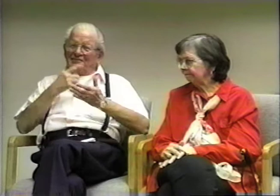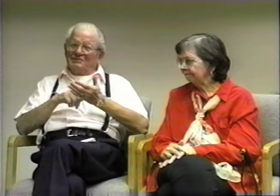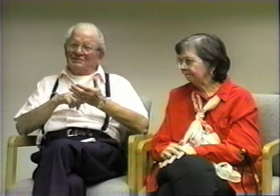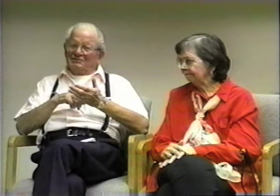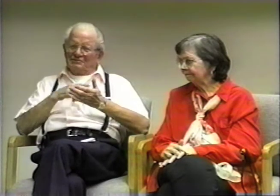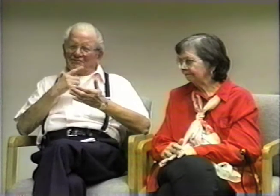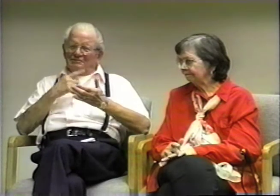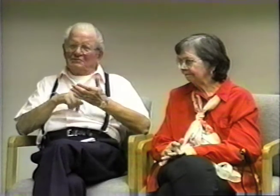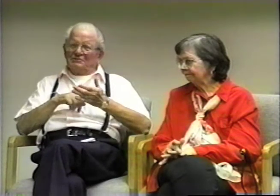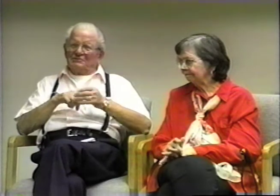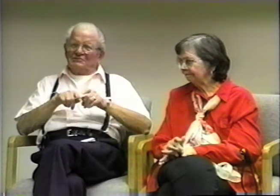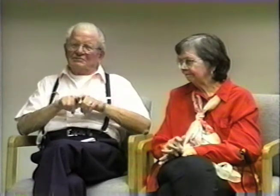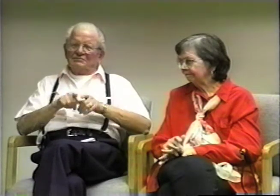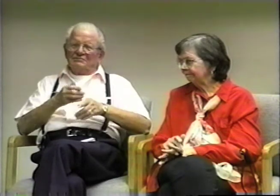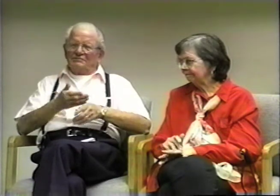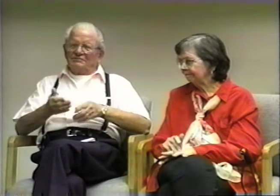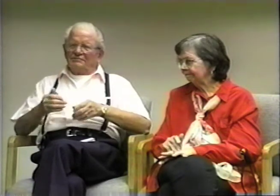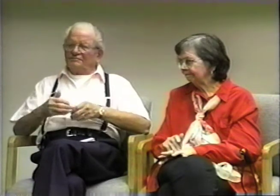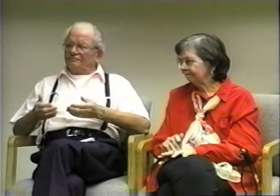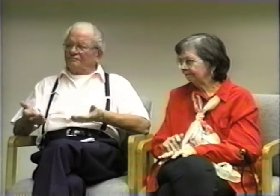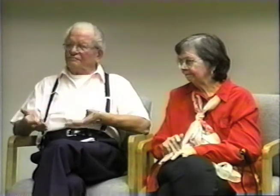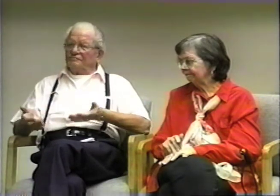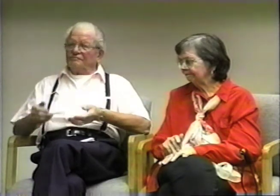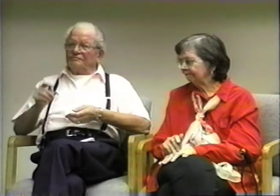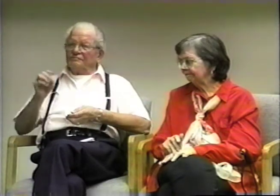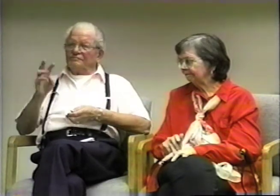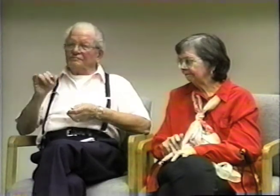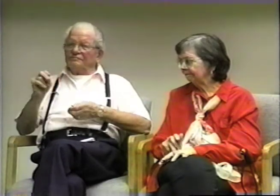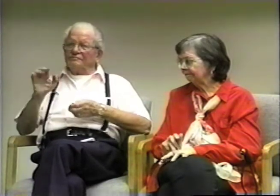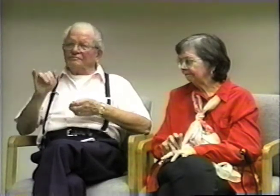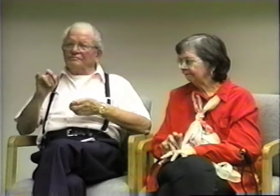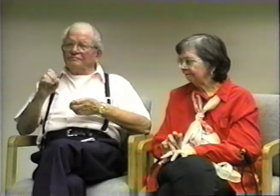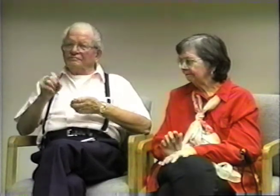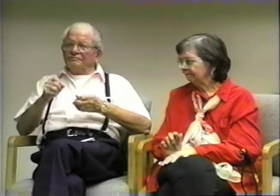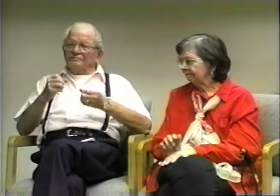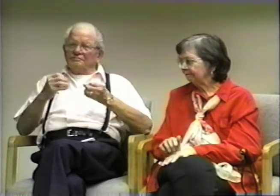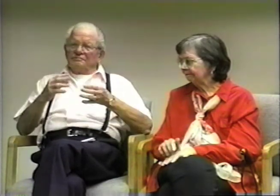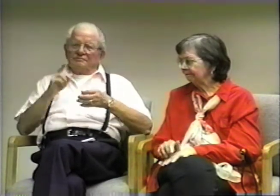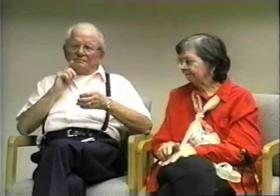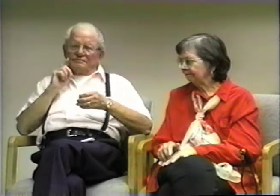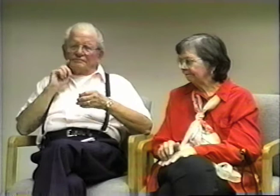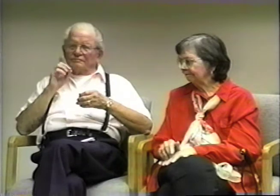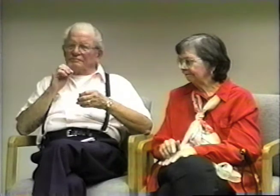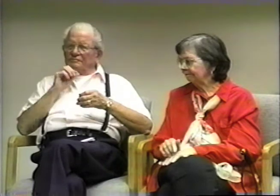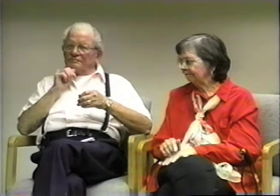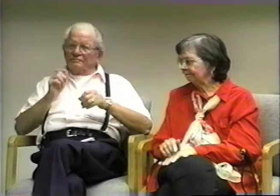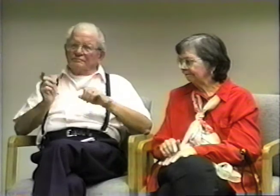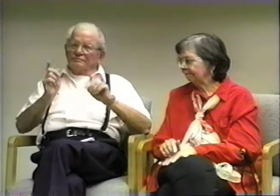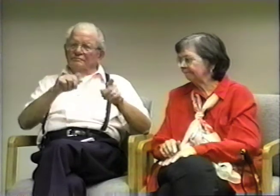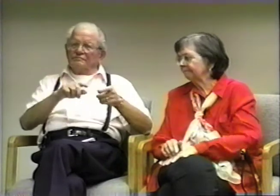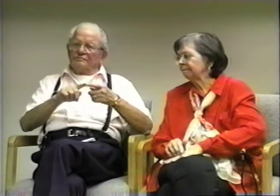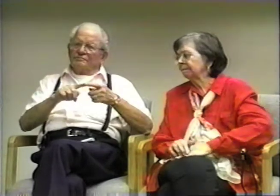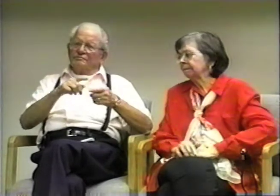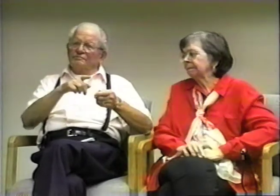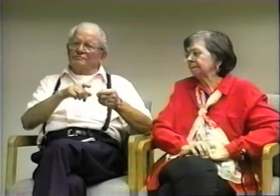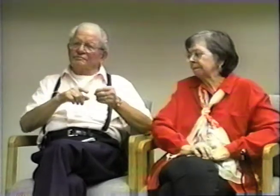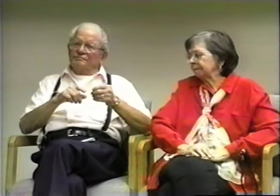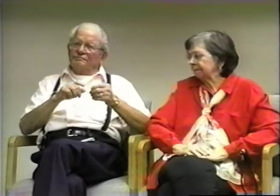I've also noticed the same sort of thing happening here in the Twin Cities.